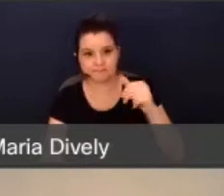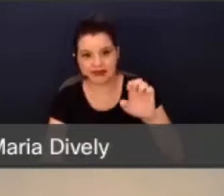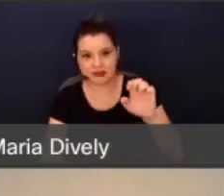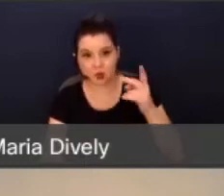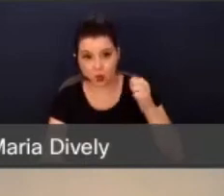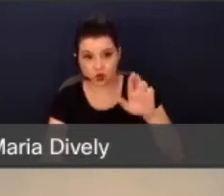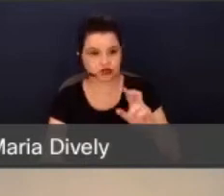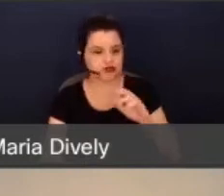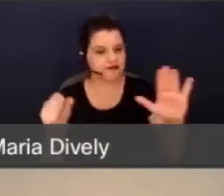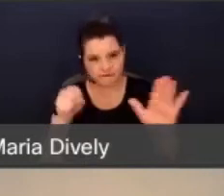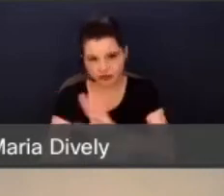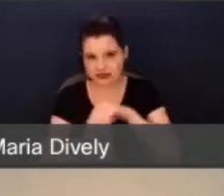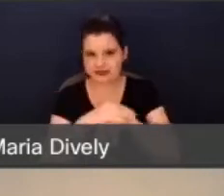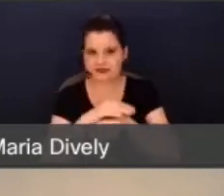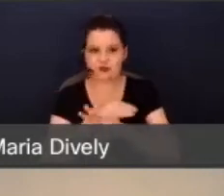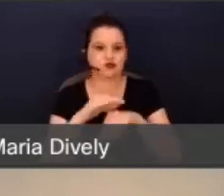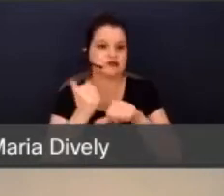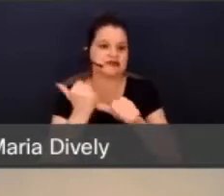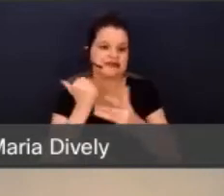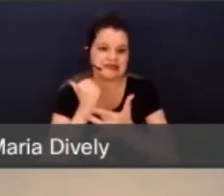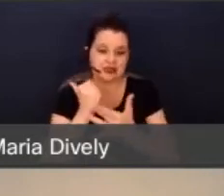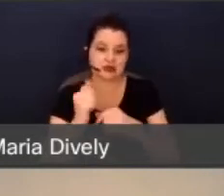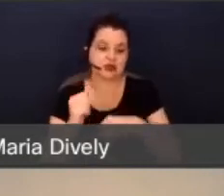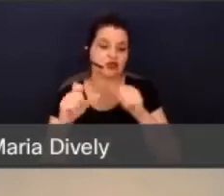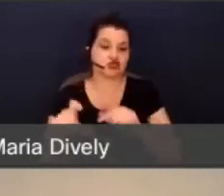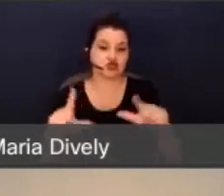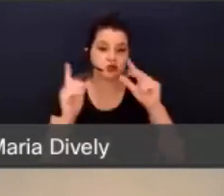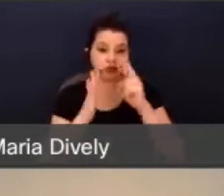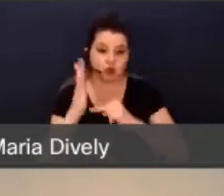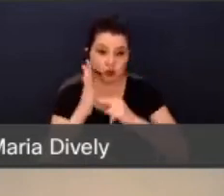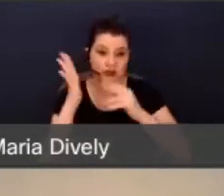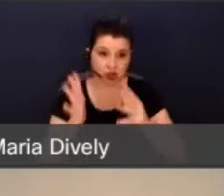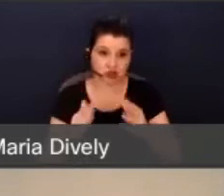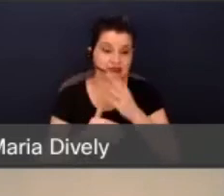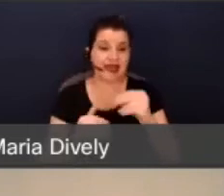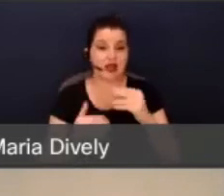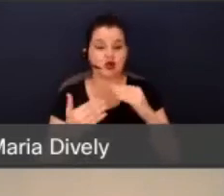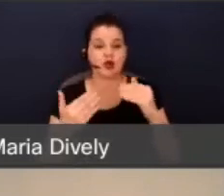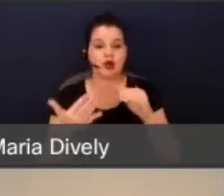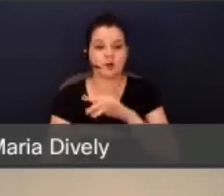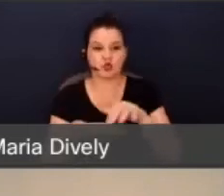to assistive technologies such as screen readers and access and Refreshable Braille Displays,